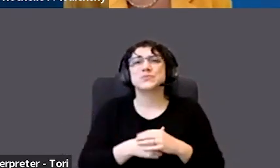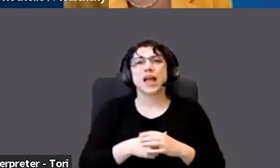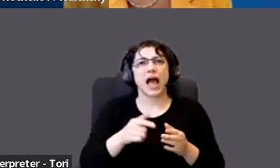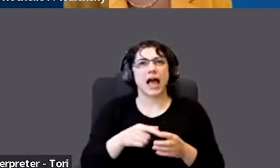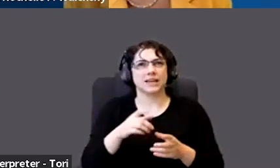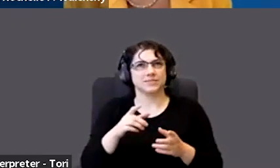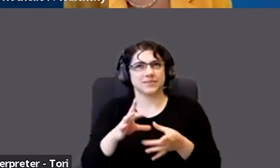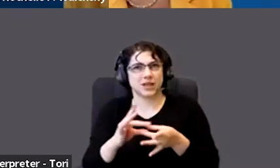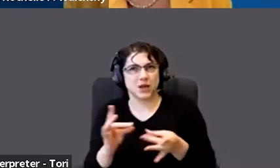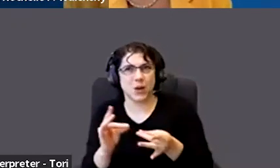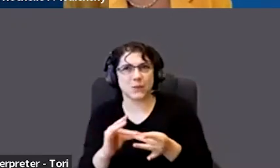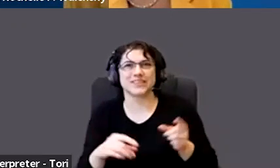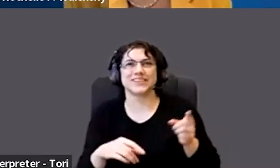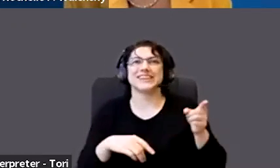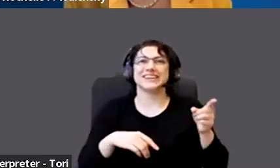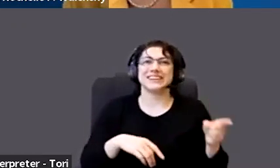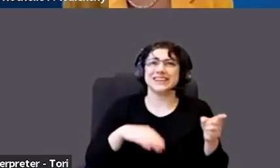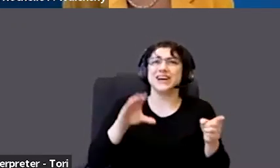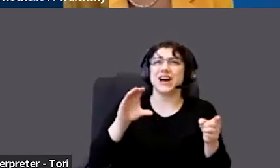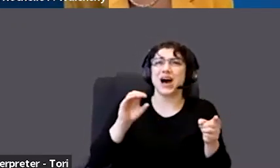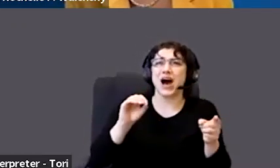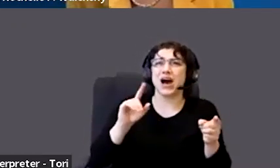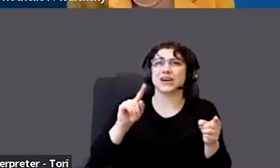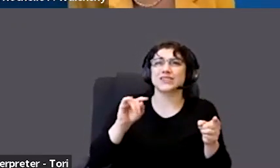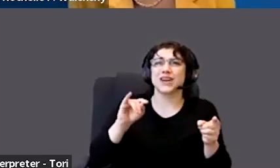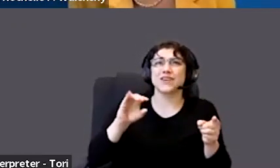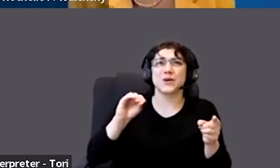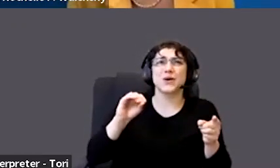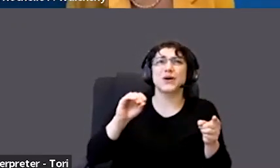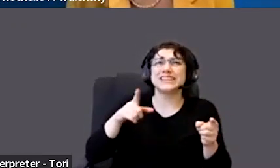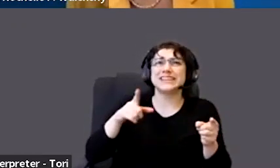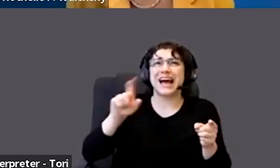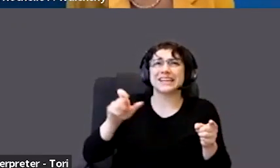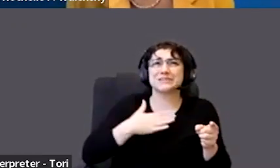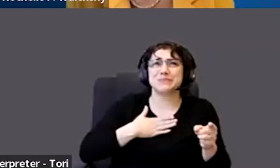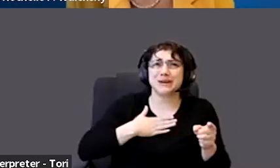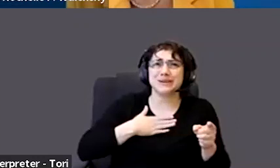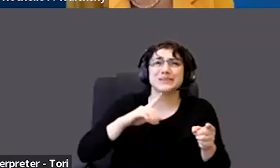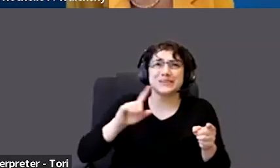because Octavio asked my question; which is really about communication and getting CDC back